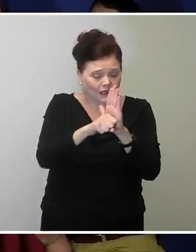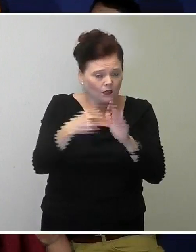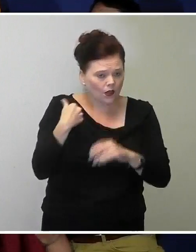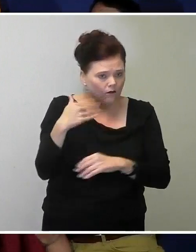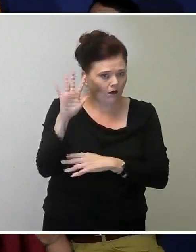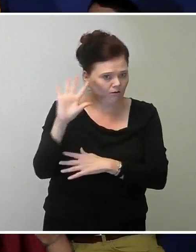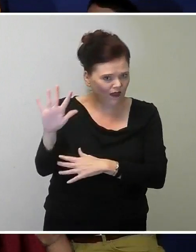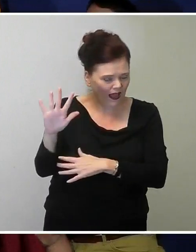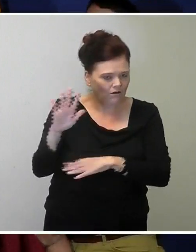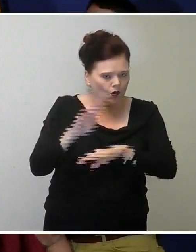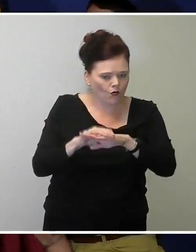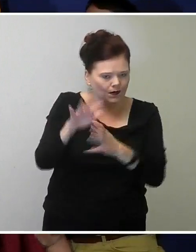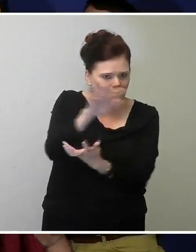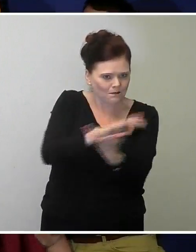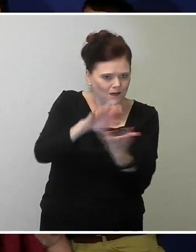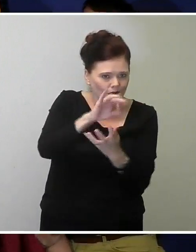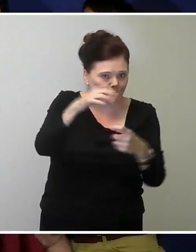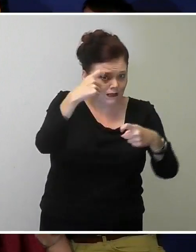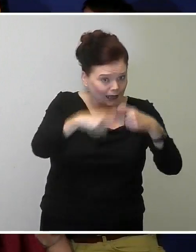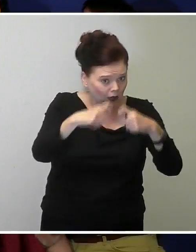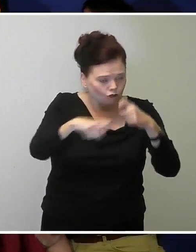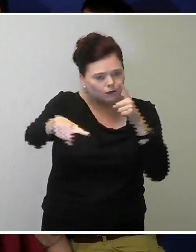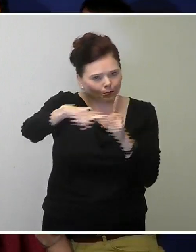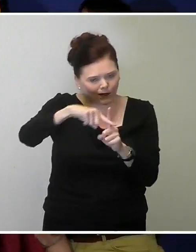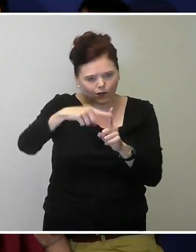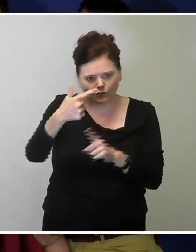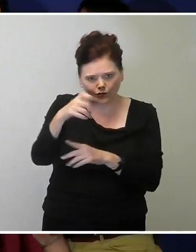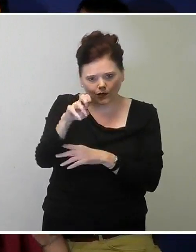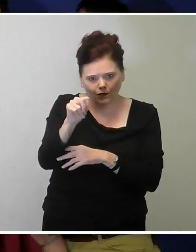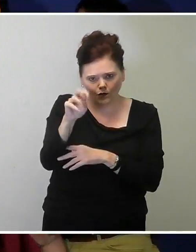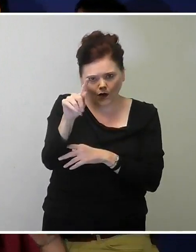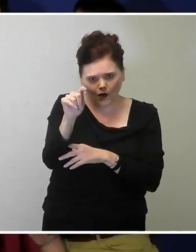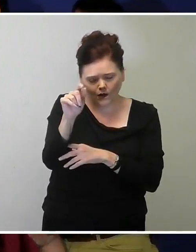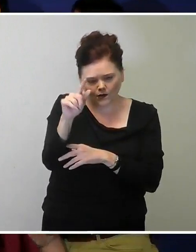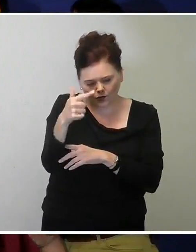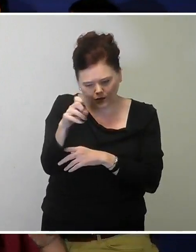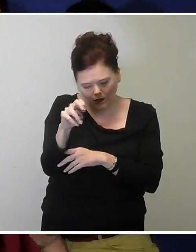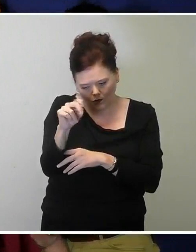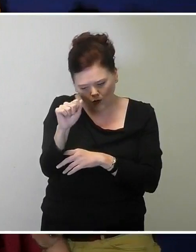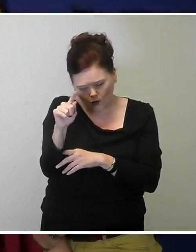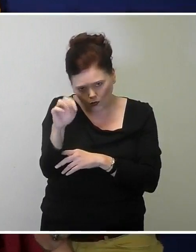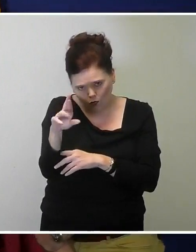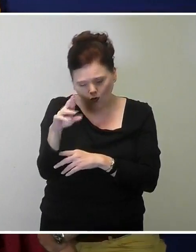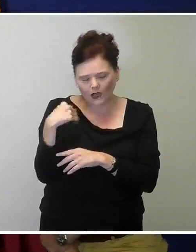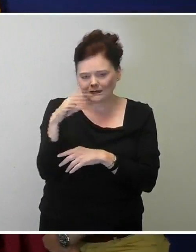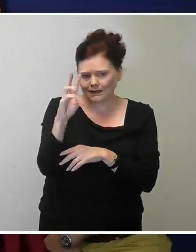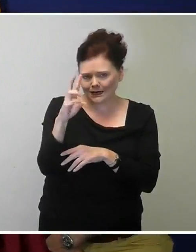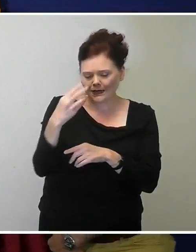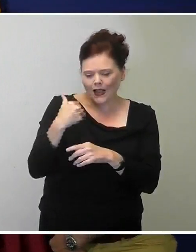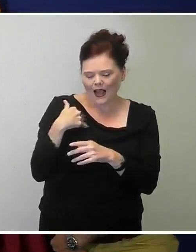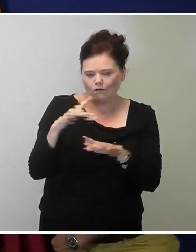REPORTING MINOR DAMAGE. AS FAR AS THE HOSPITALS IN THE STATE, WE HAVE FIVE FACILITIES THAT ARE ON A MIXTURE OF